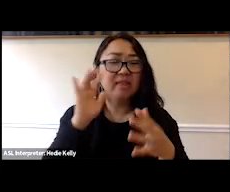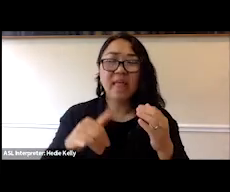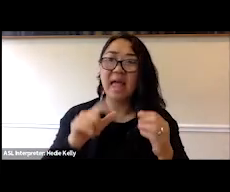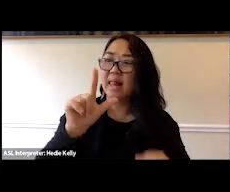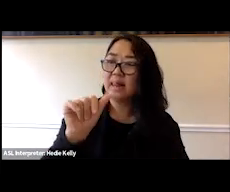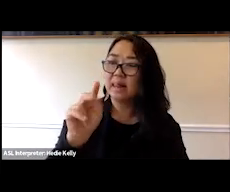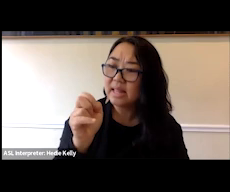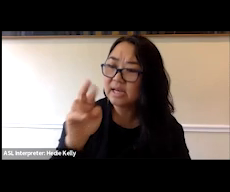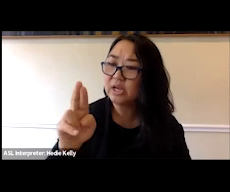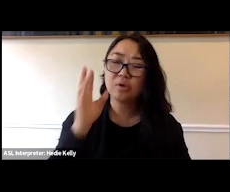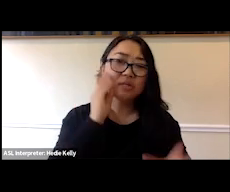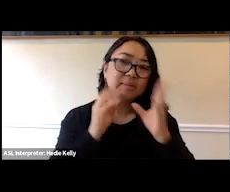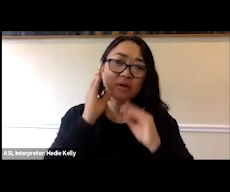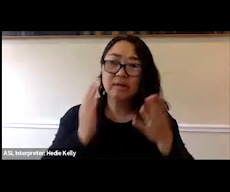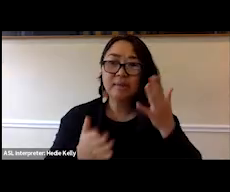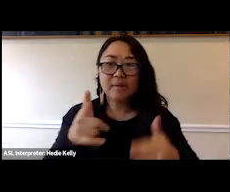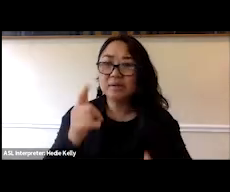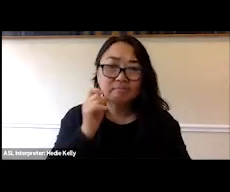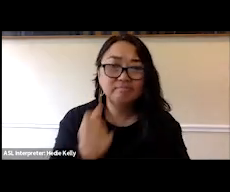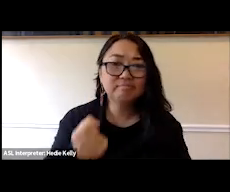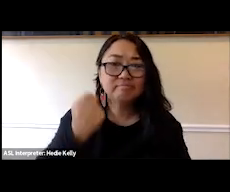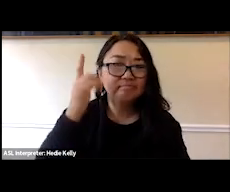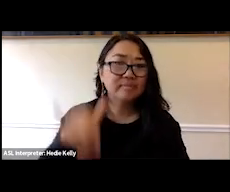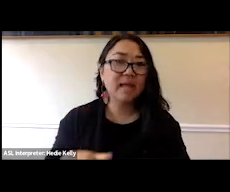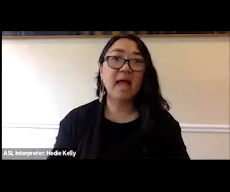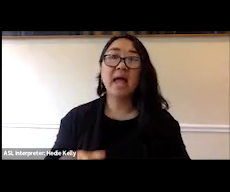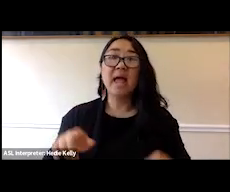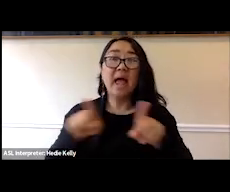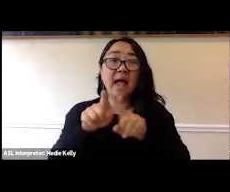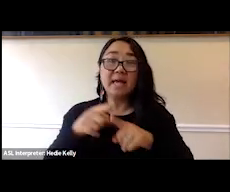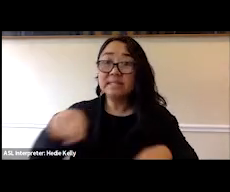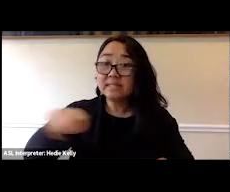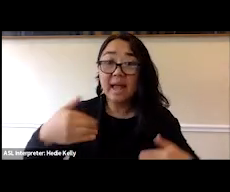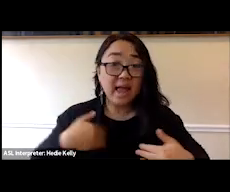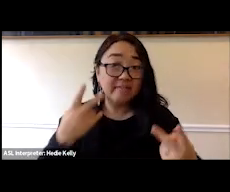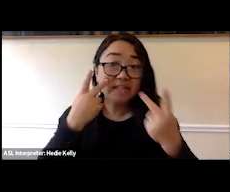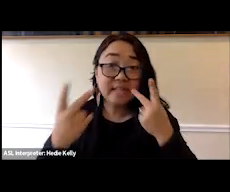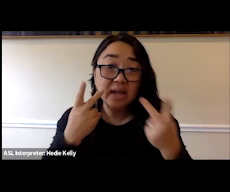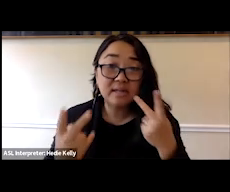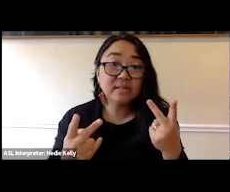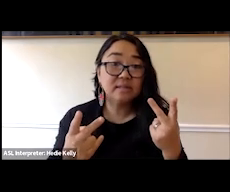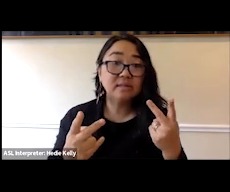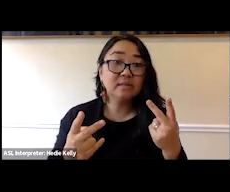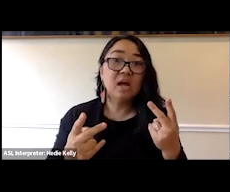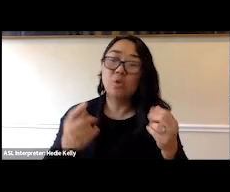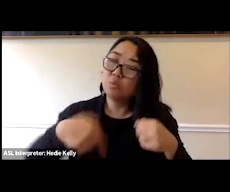Also, as cited consumers of content, many of us are used to reading something.